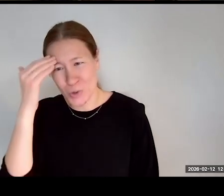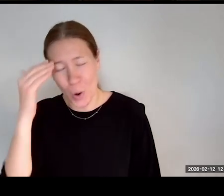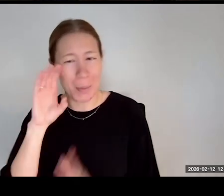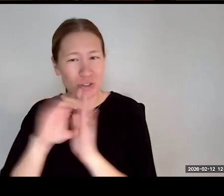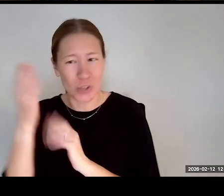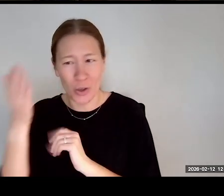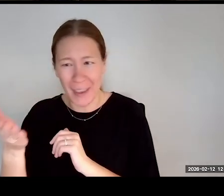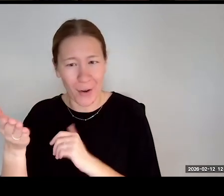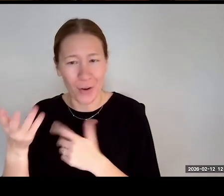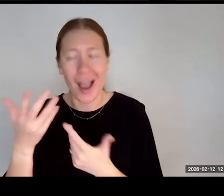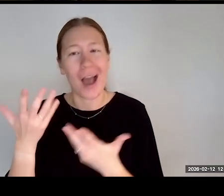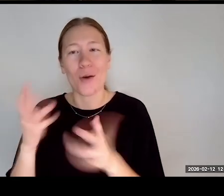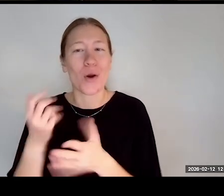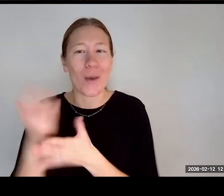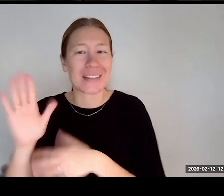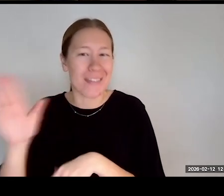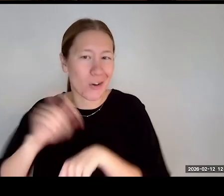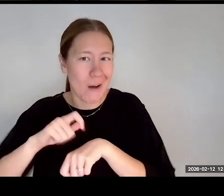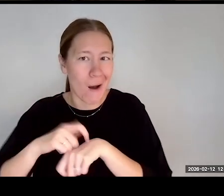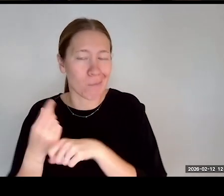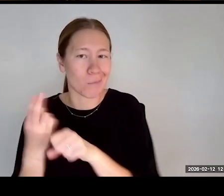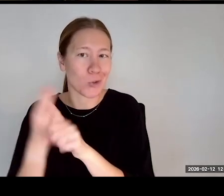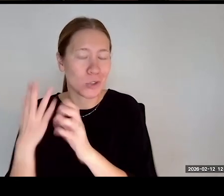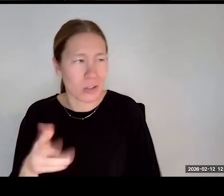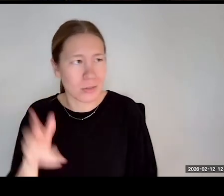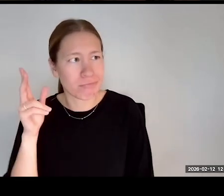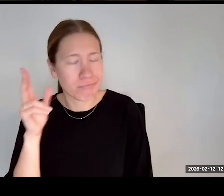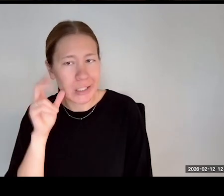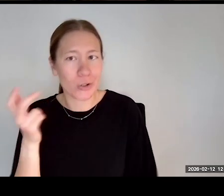So I don't wanna waste user time on this. I need to mark these as decorative.